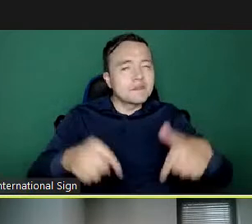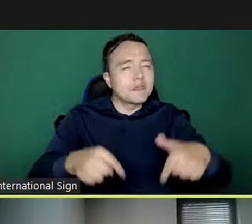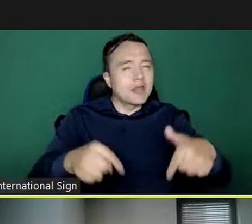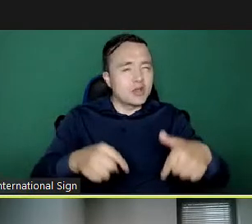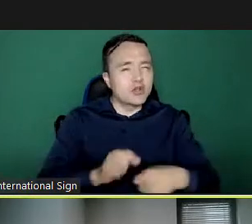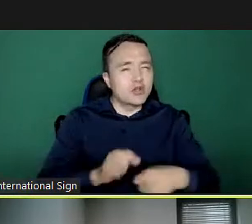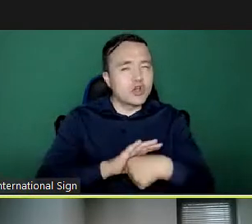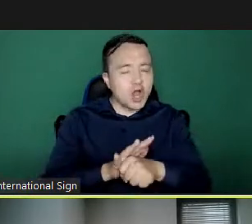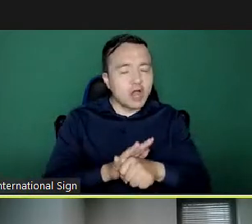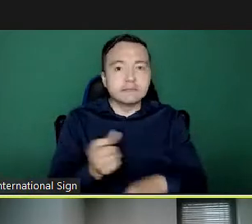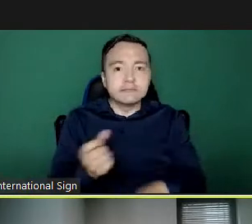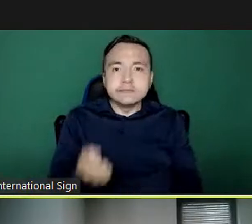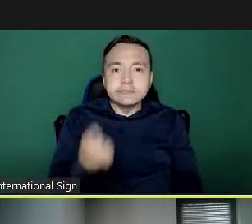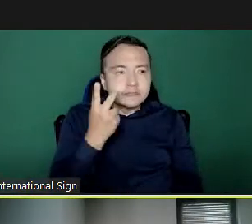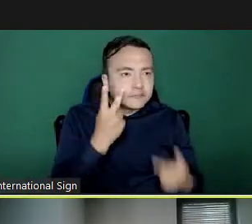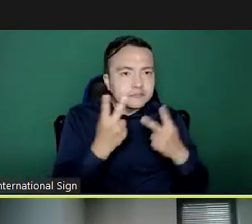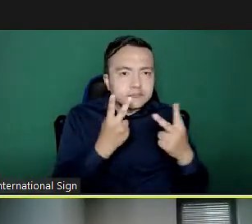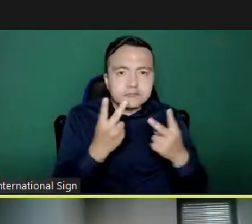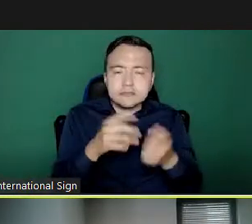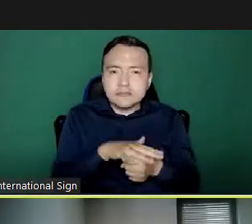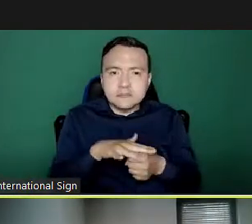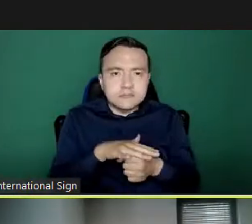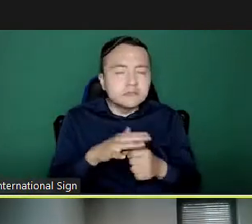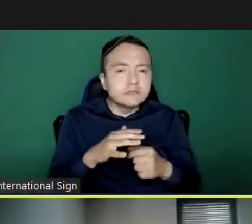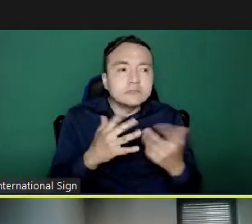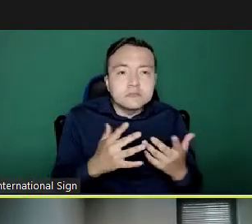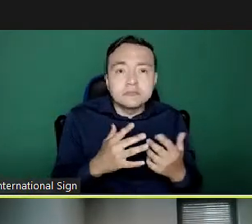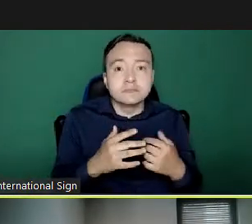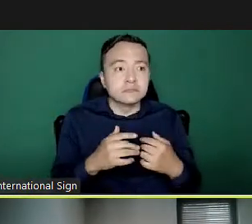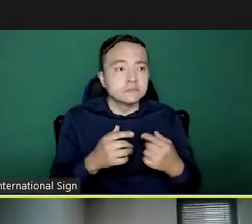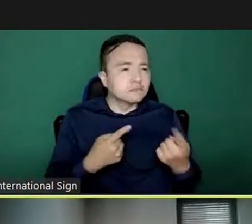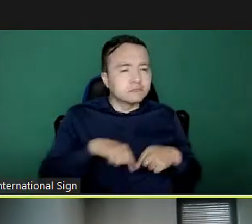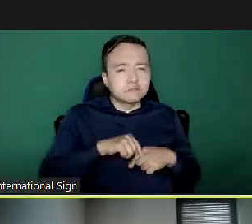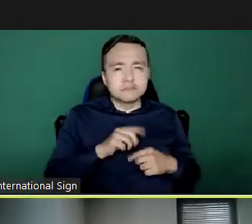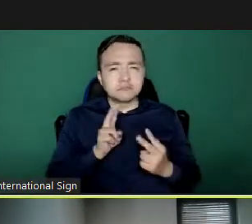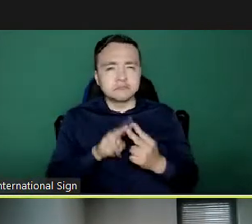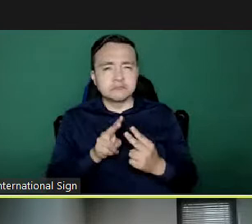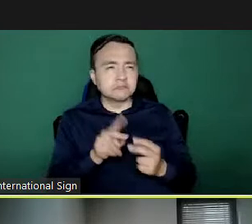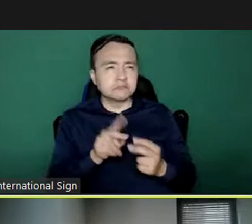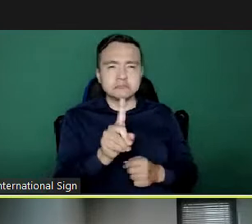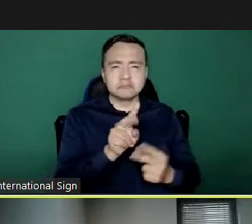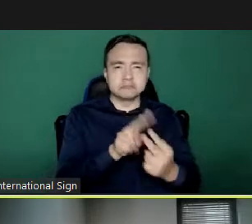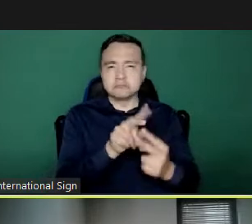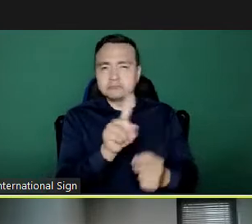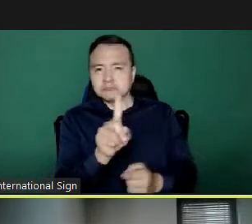we are less familiar. Public health functions meant to detect, respond , and control infectious diseases